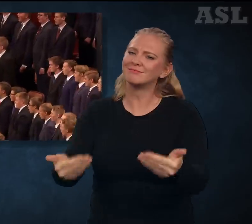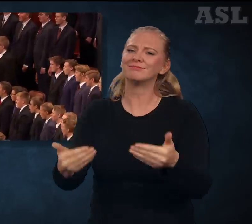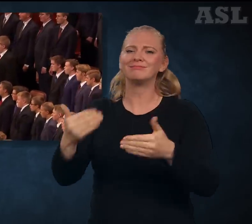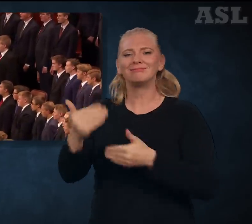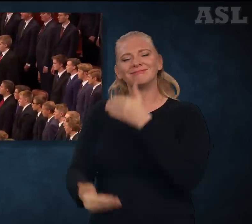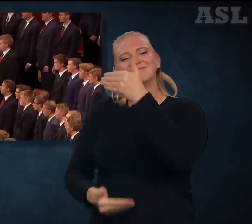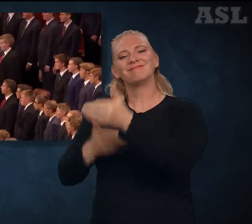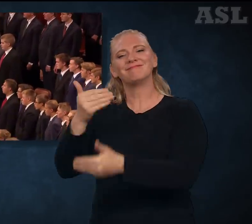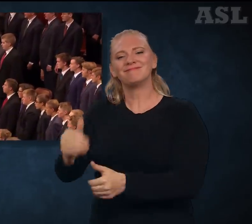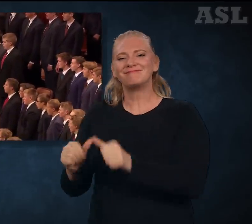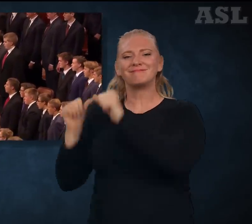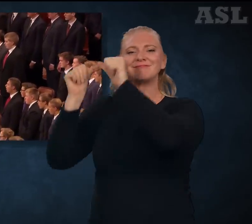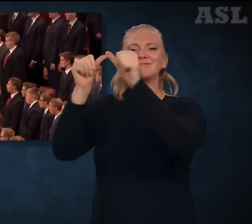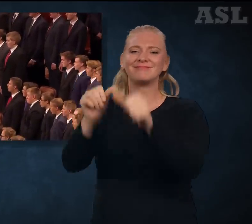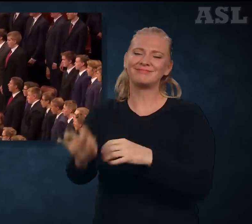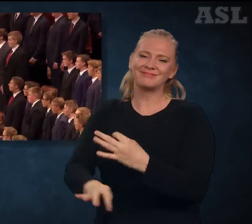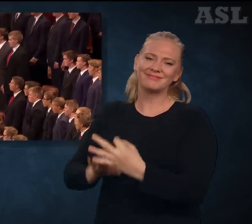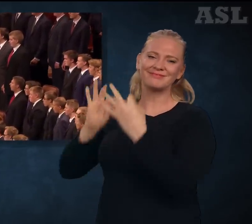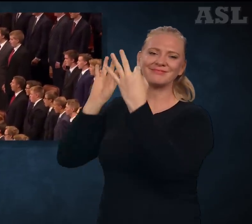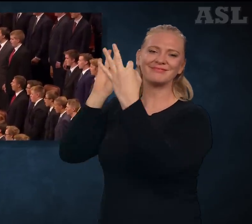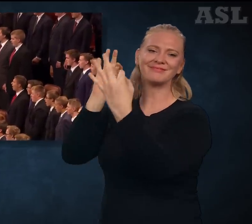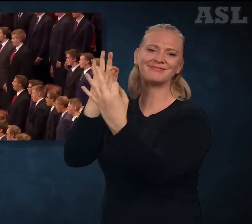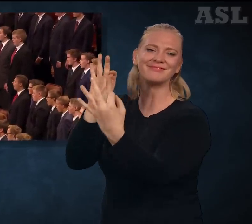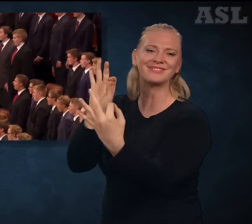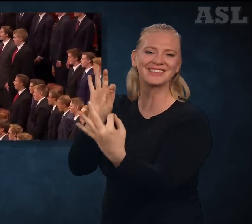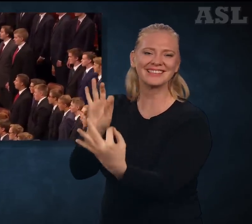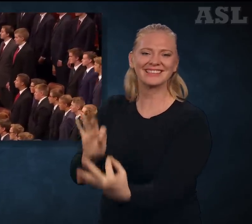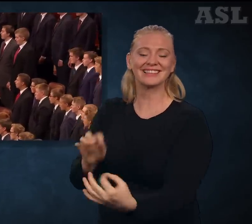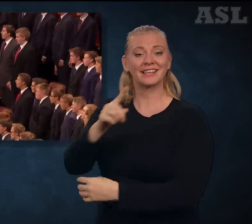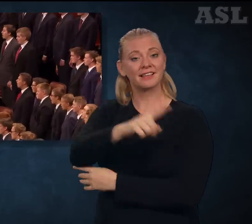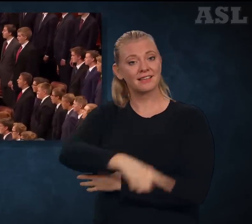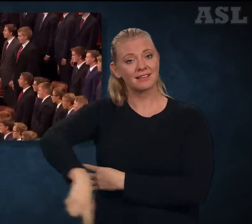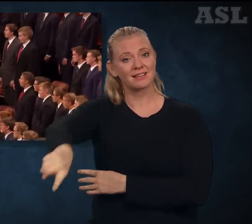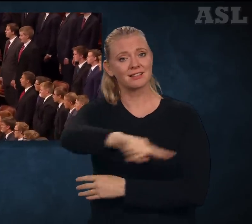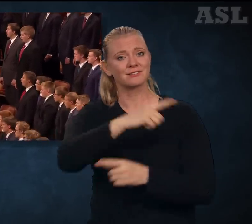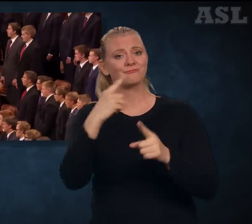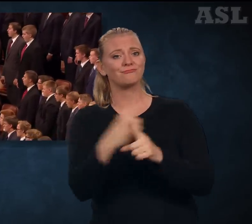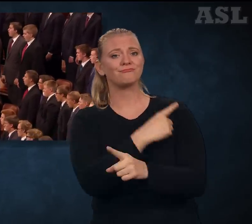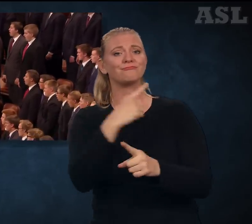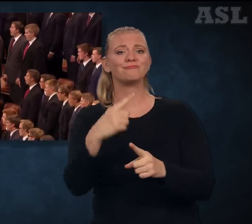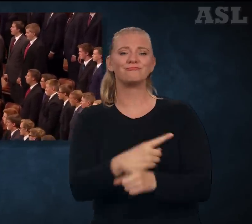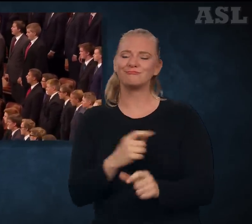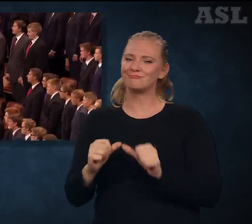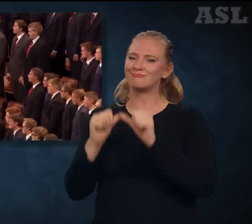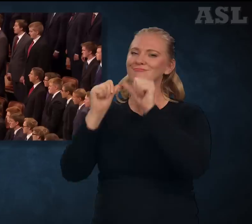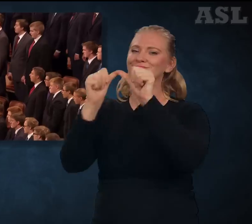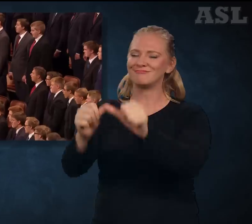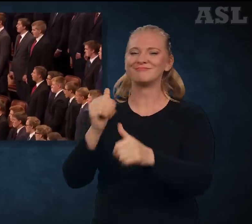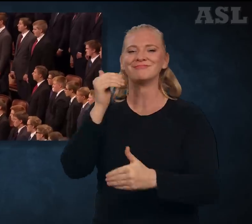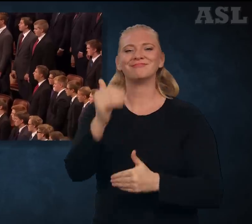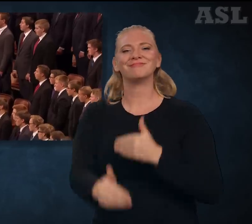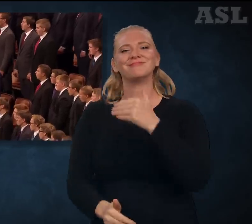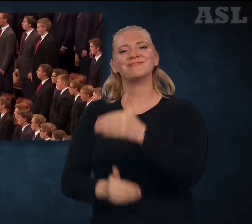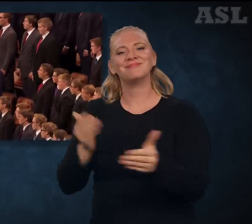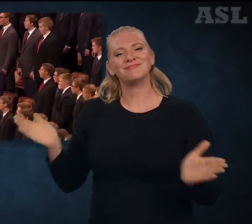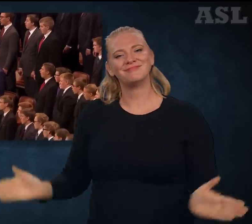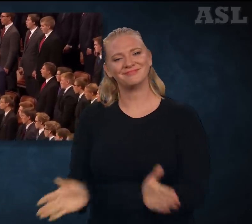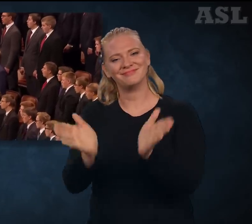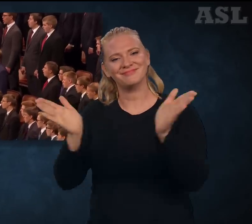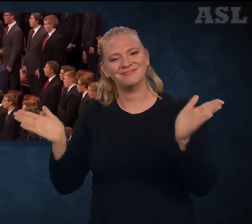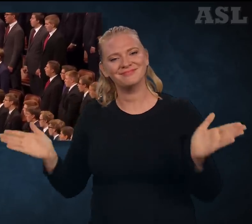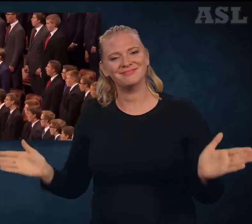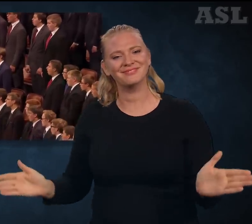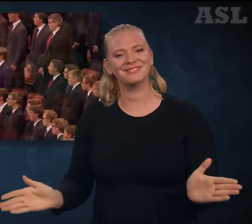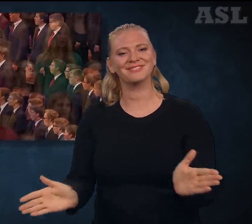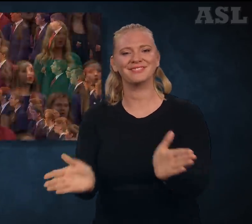THUS ON TO ETERNAL PERFECTION